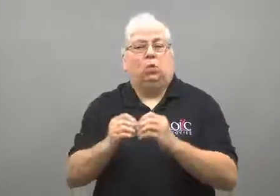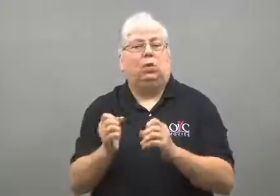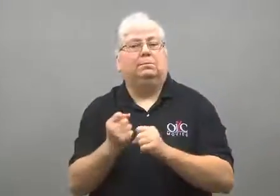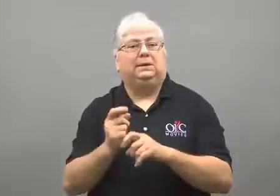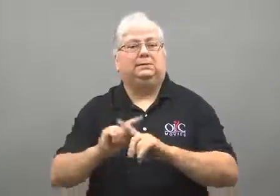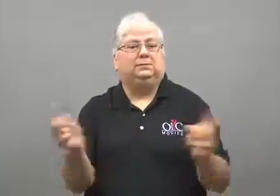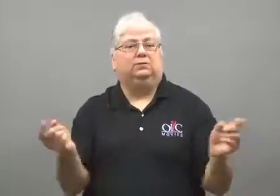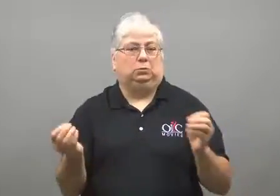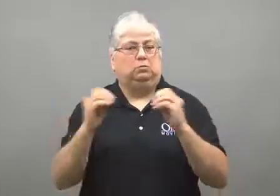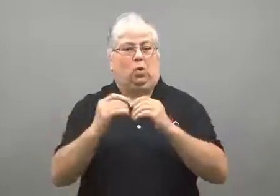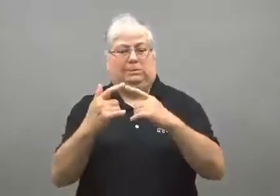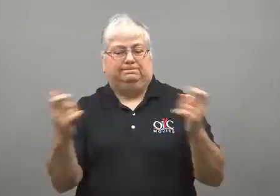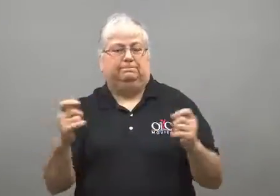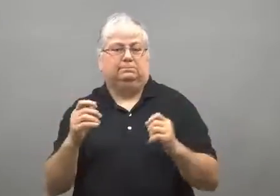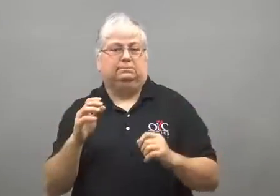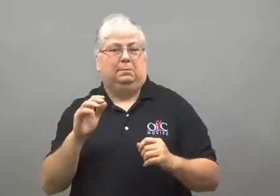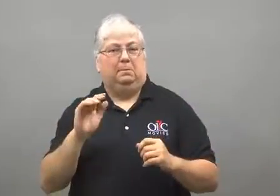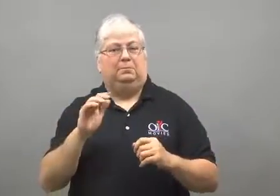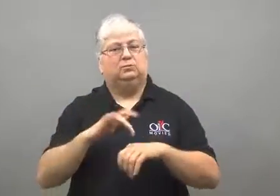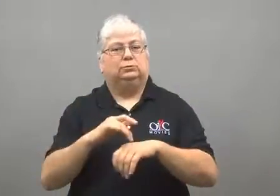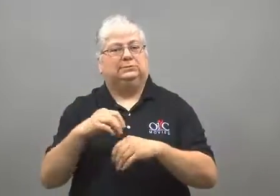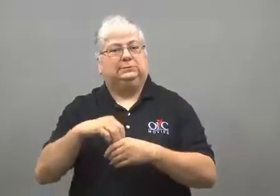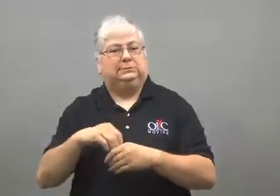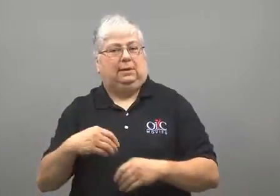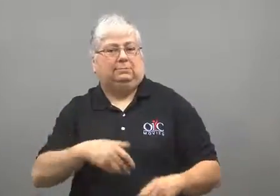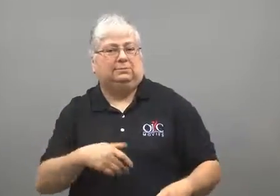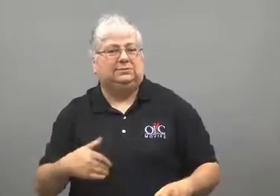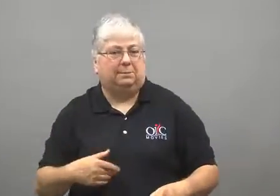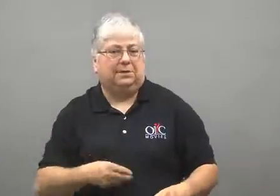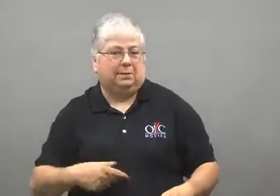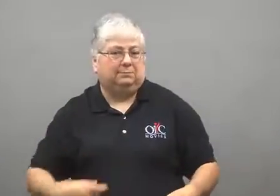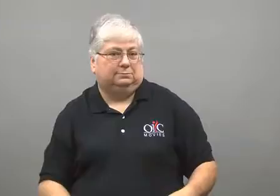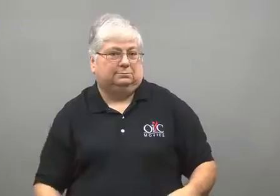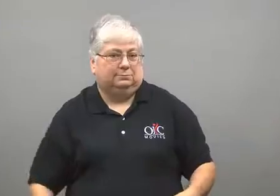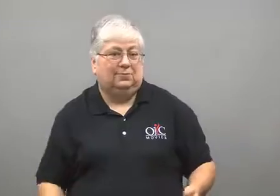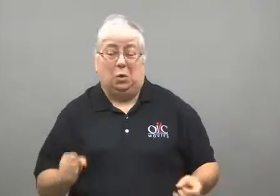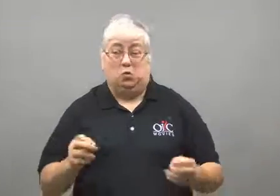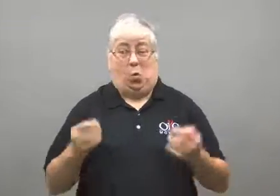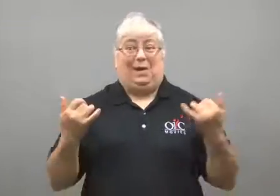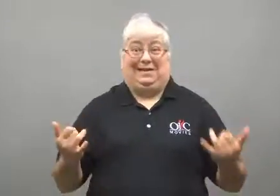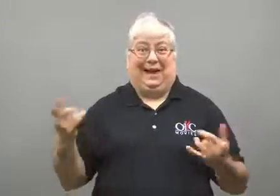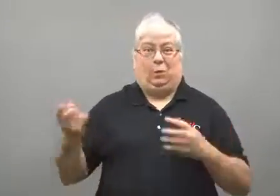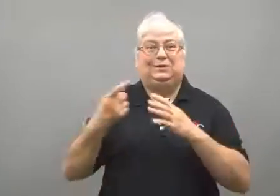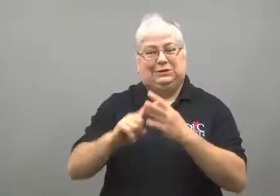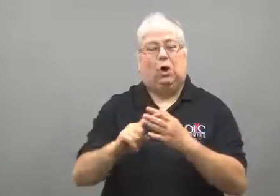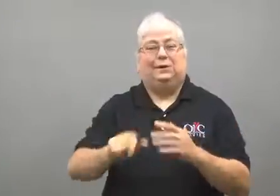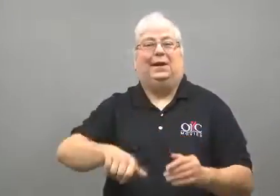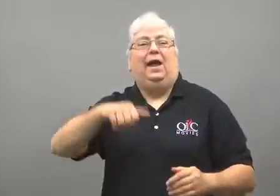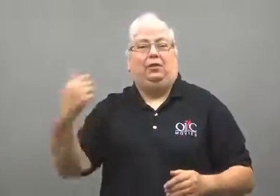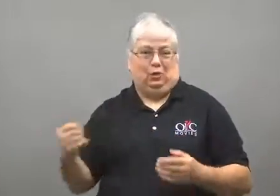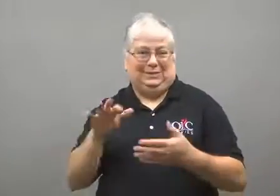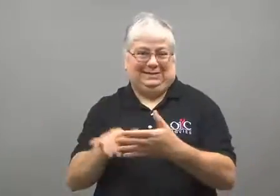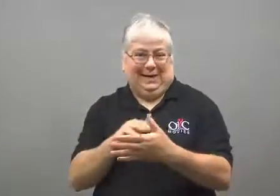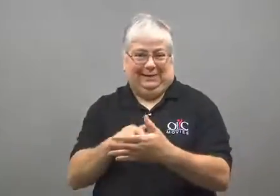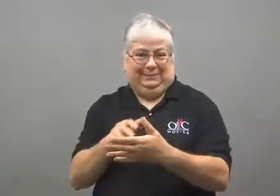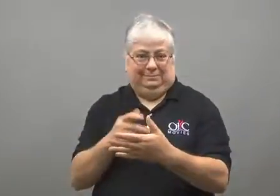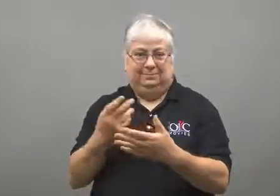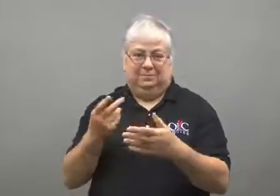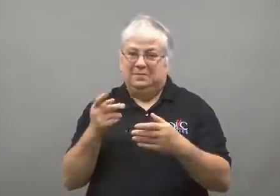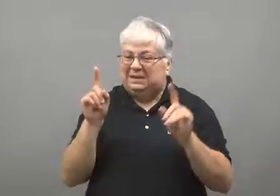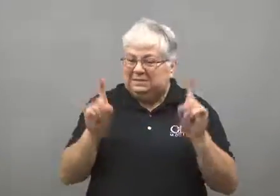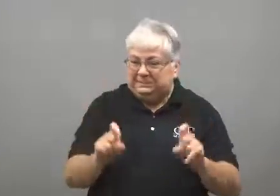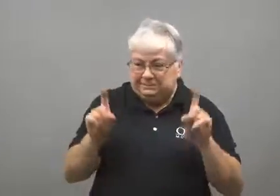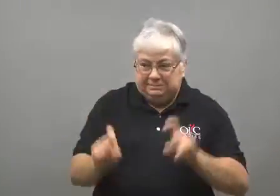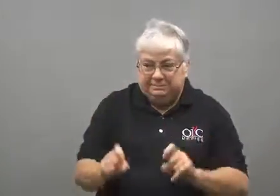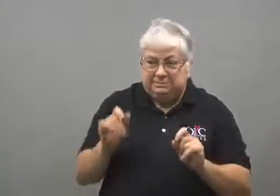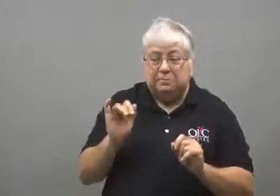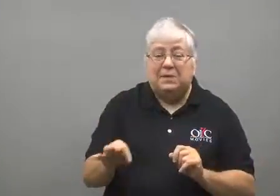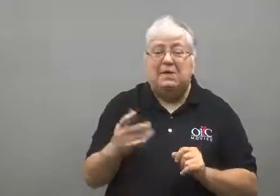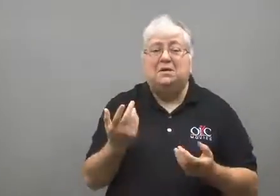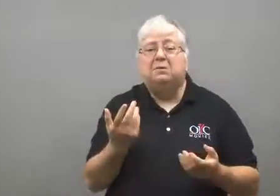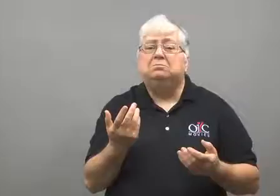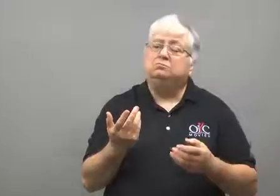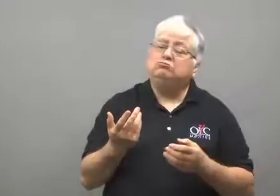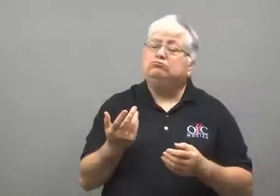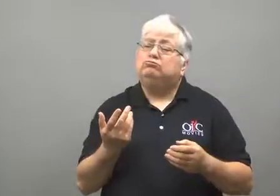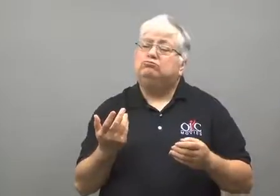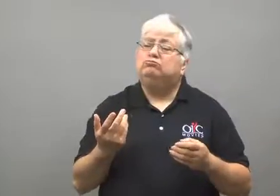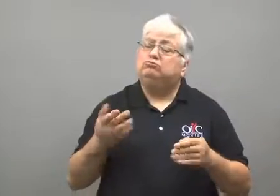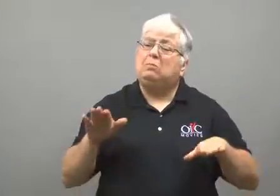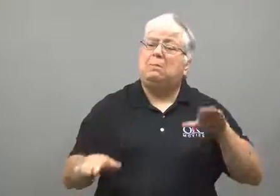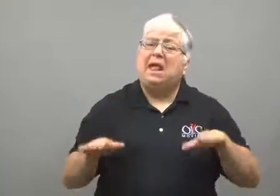and will increase the variety of bacteria in the gut.